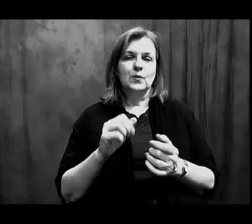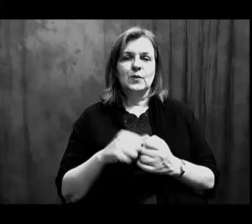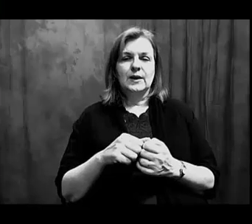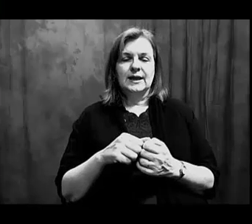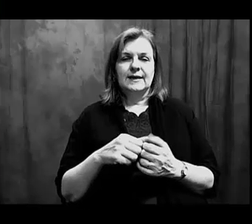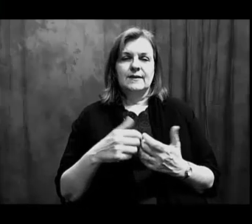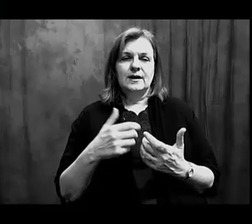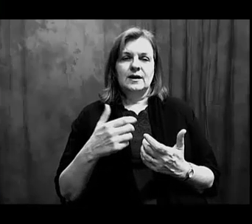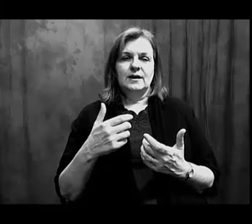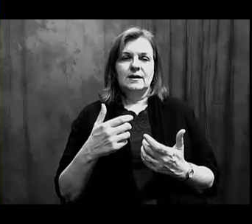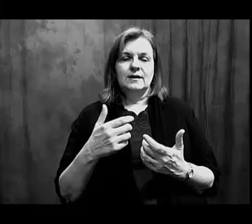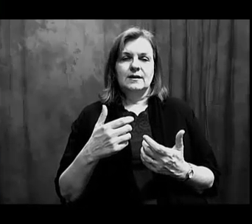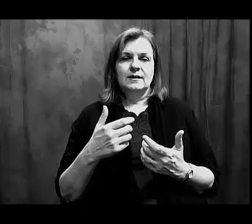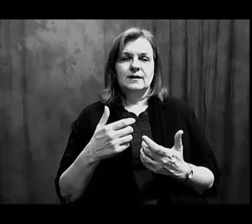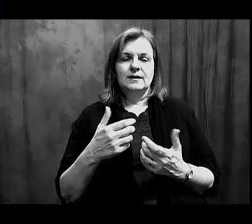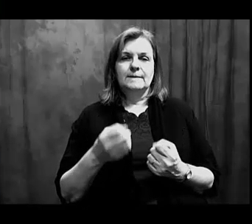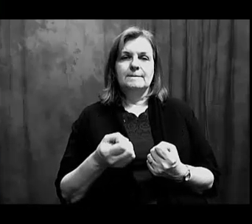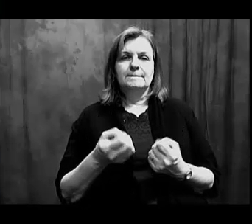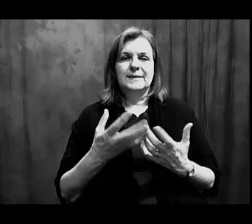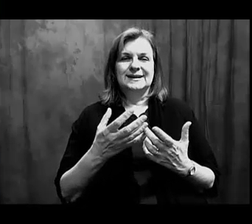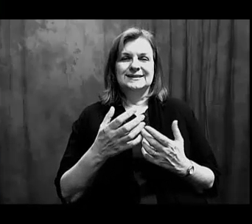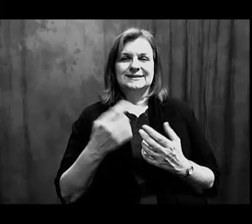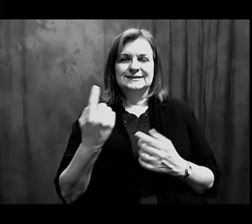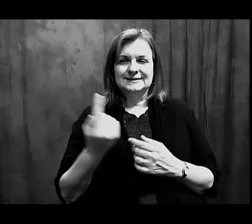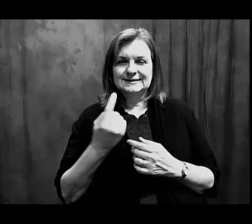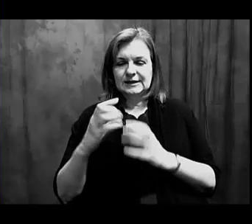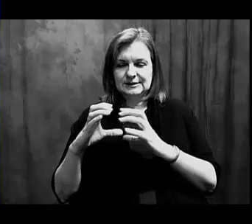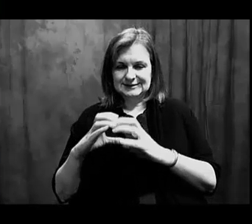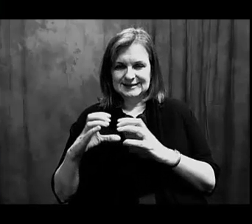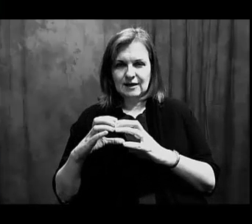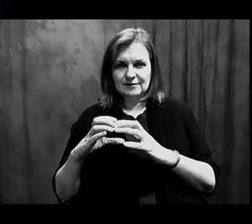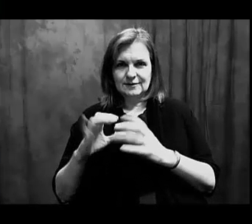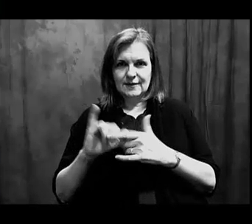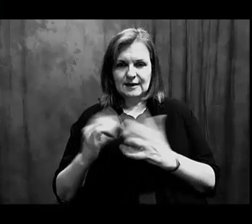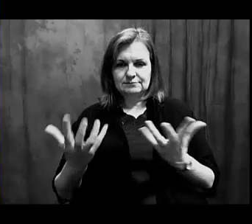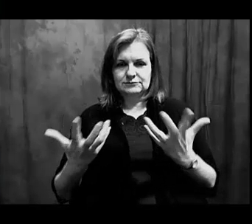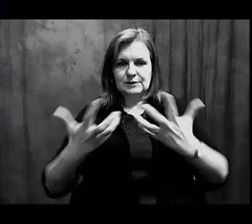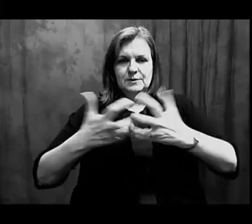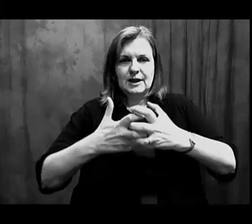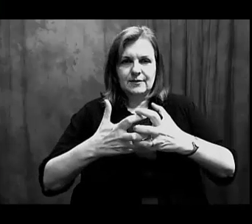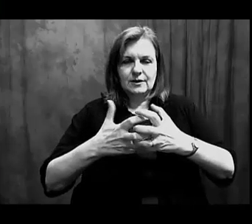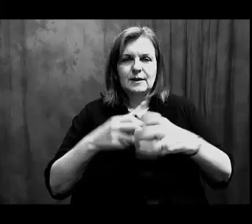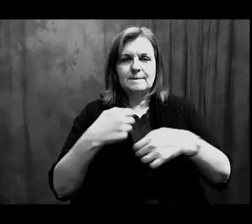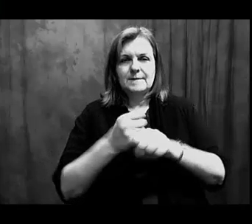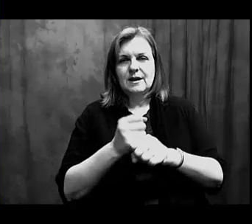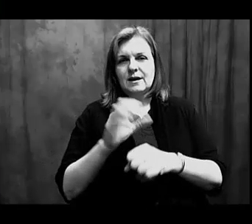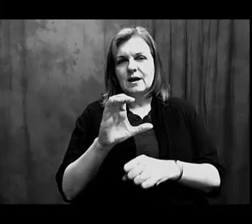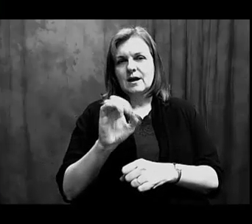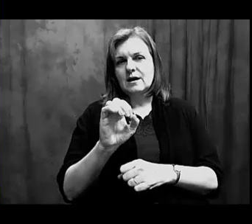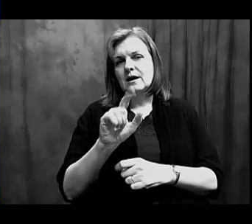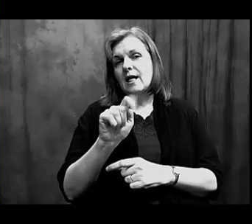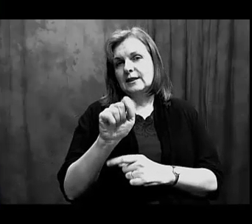this single celled structure that actually will form colonies -- we start looking in to the